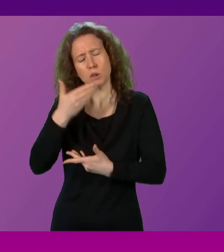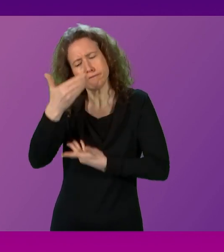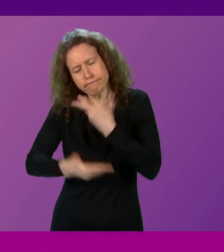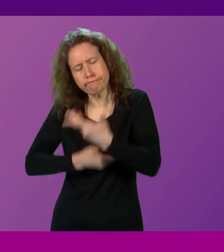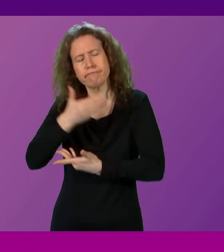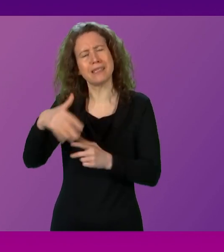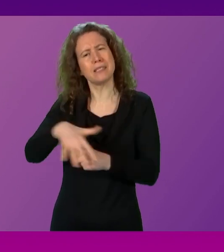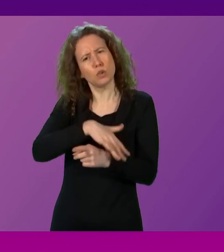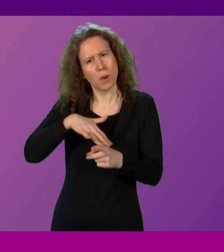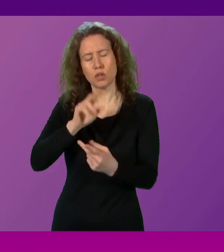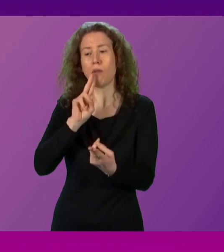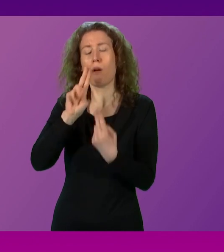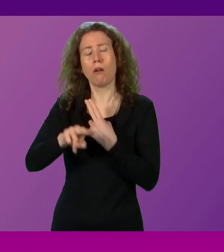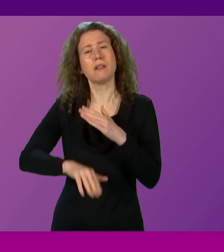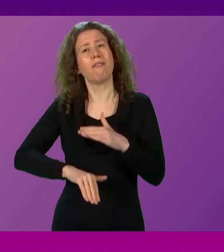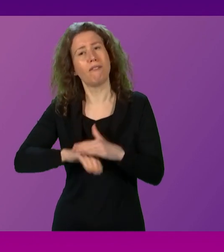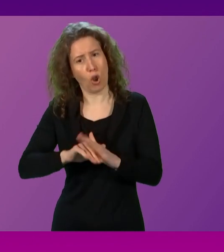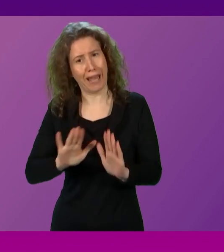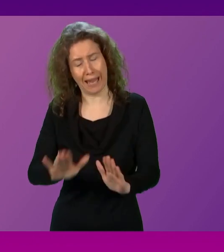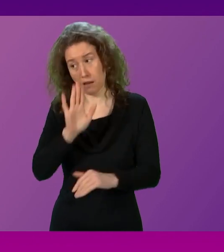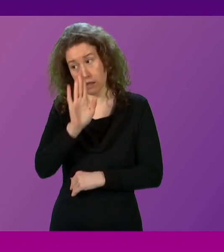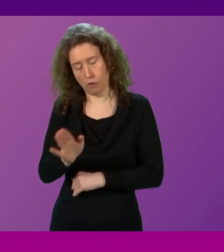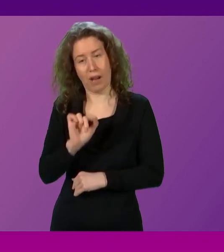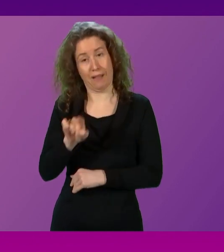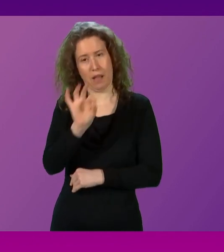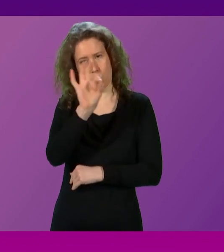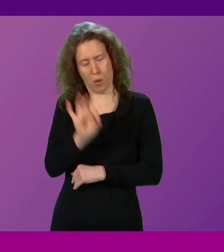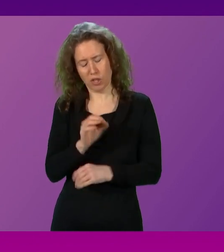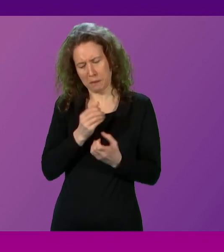situation and answer Douglas Ross’s question directly and very clearly.